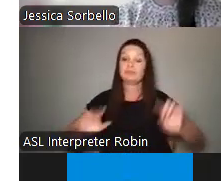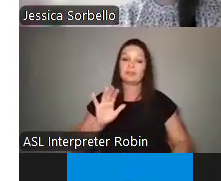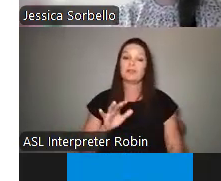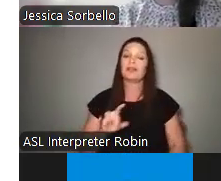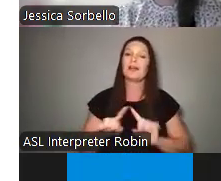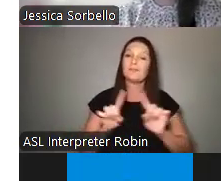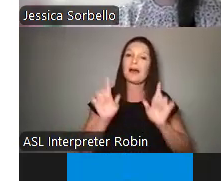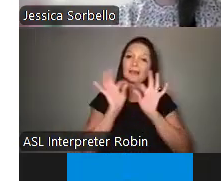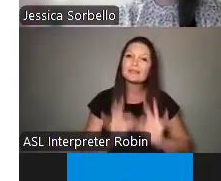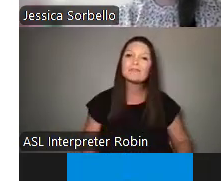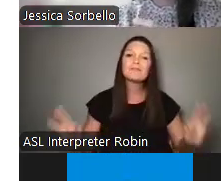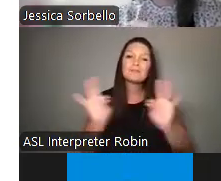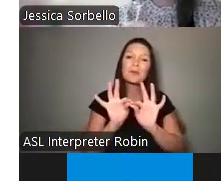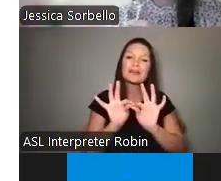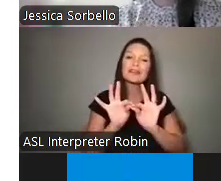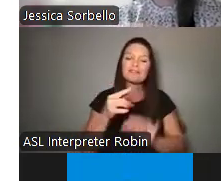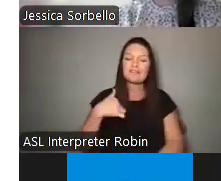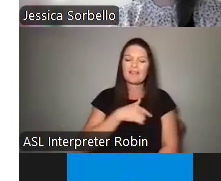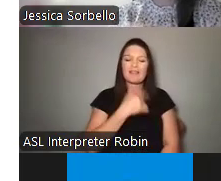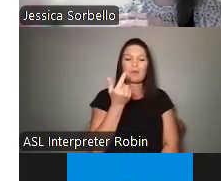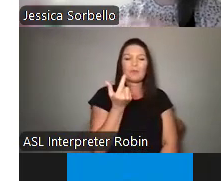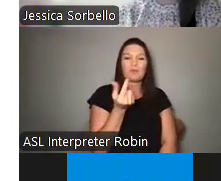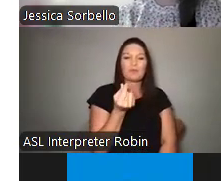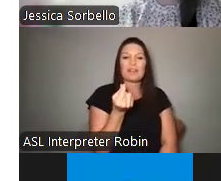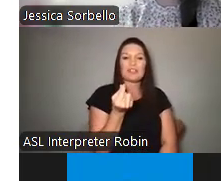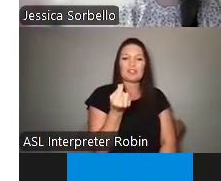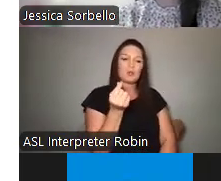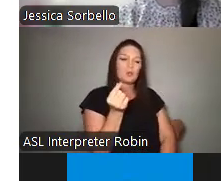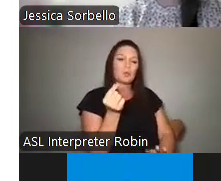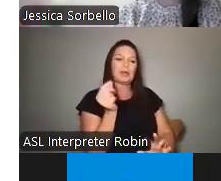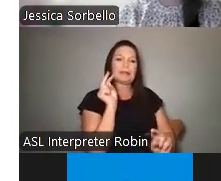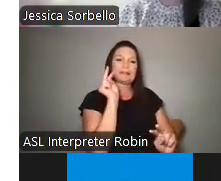this. Right? For so long, it was, you know, many